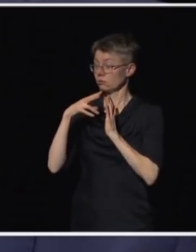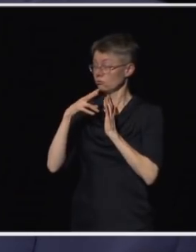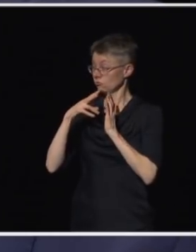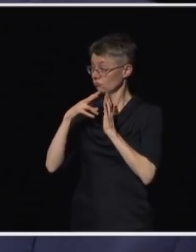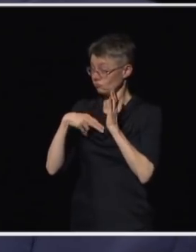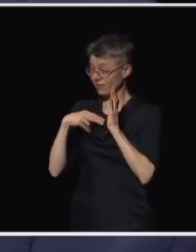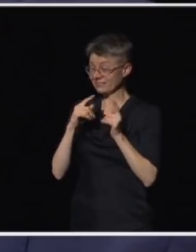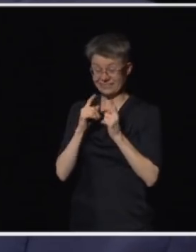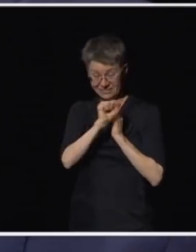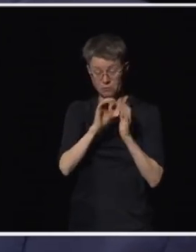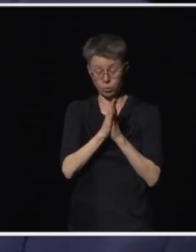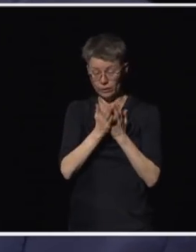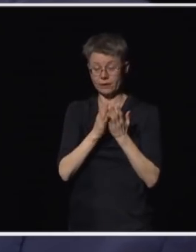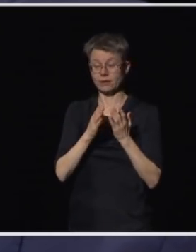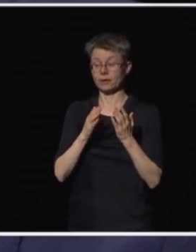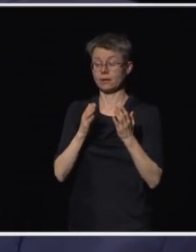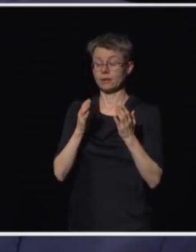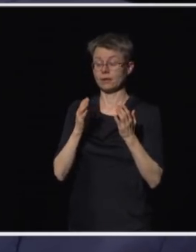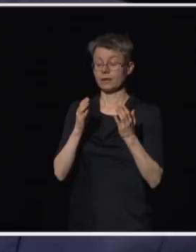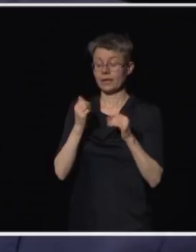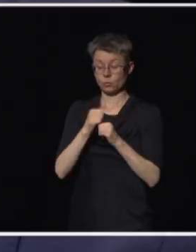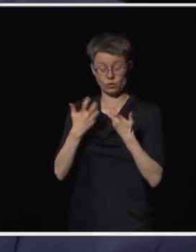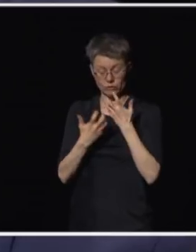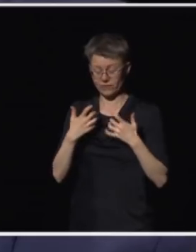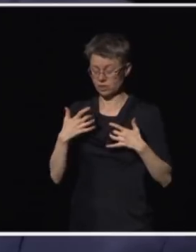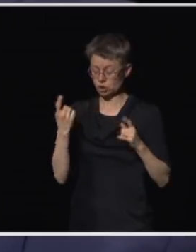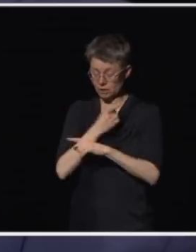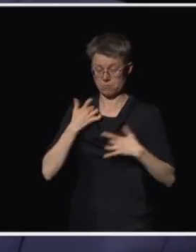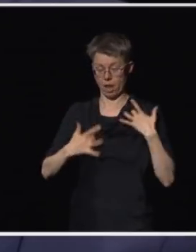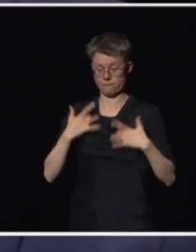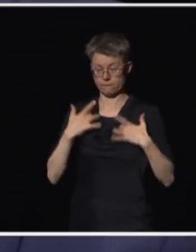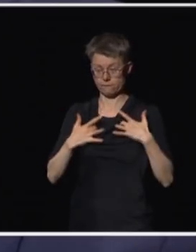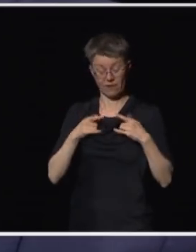It changed my life. I saw Cornell West at least three times when I was at Howard University.